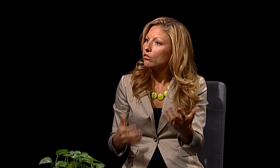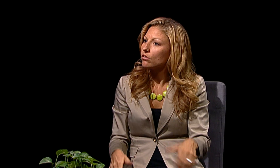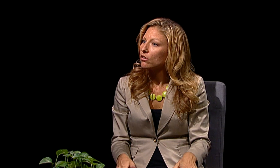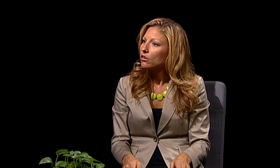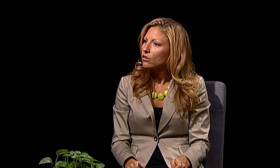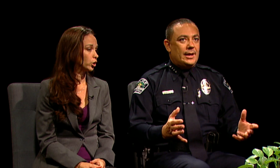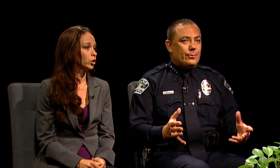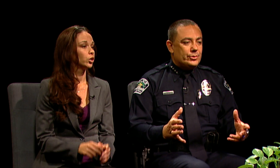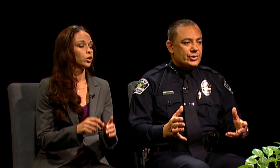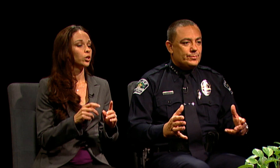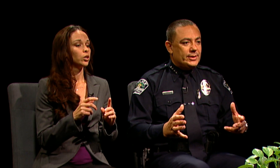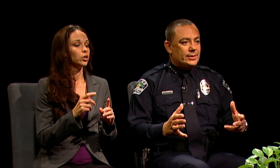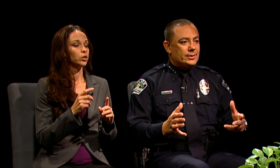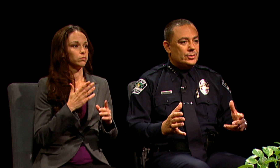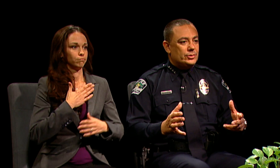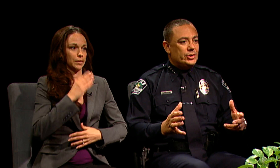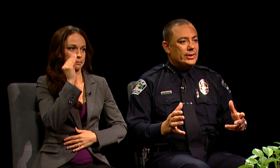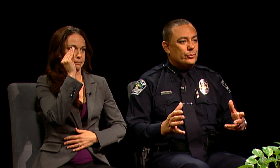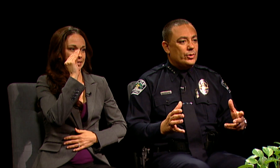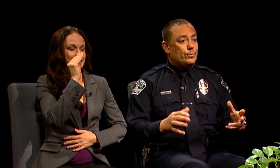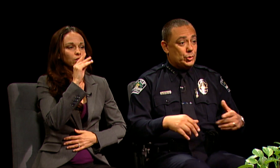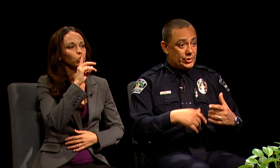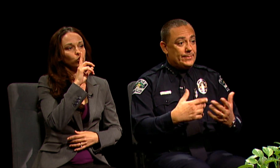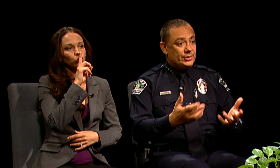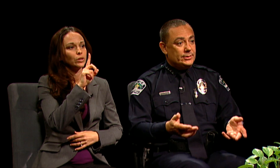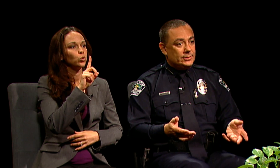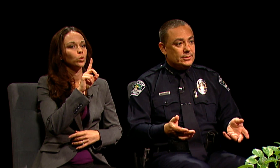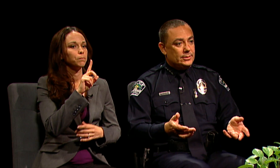TO ME THAT WOULD JUST BE DEALING WITH PERCEPTION